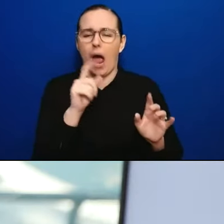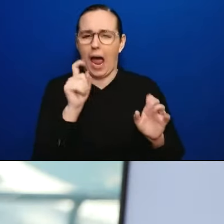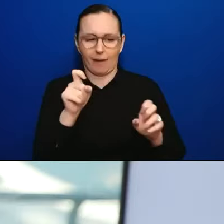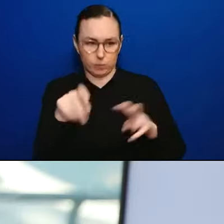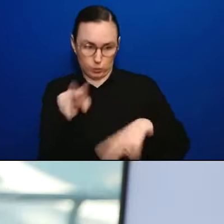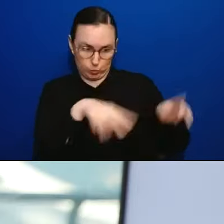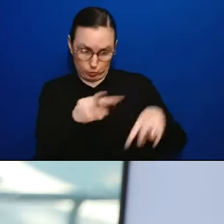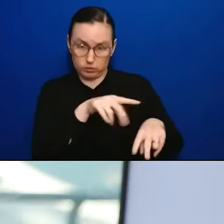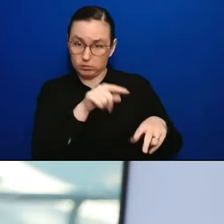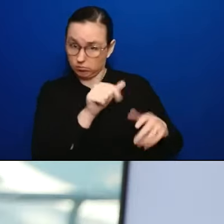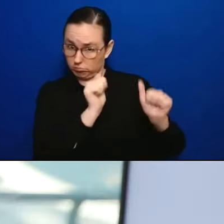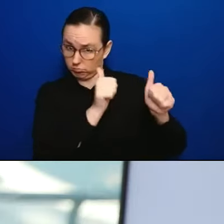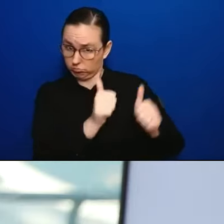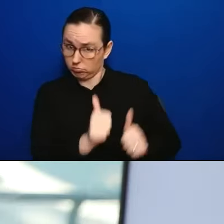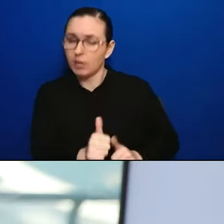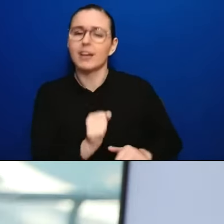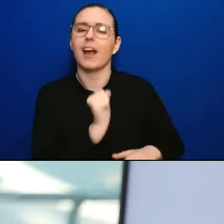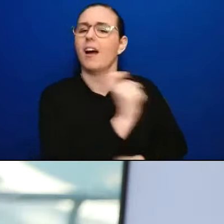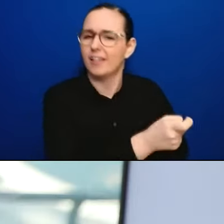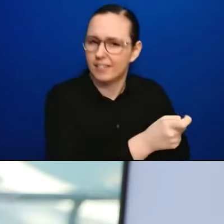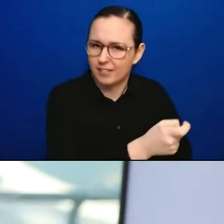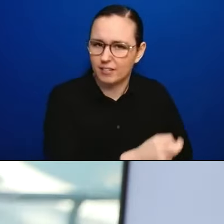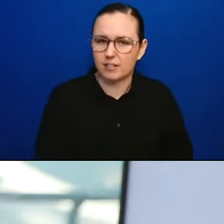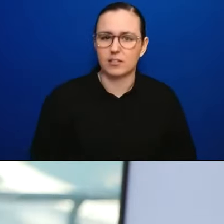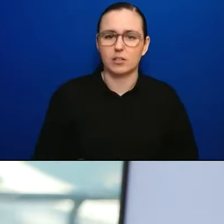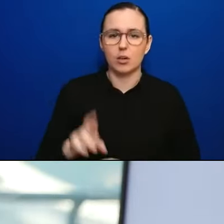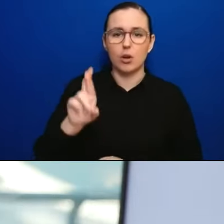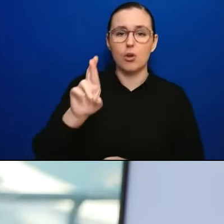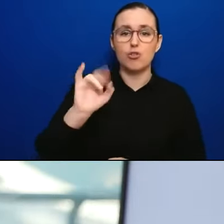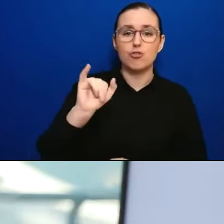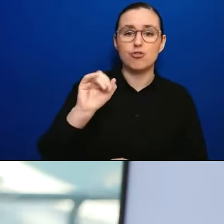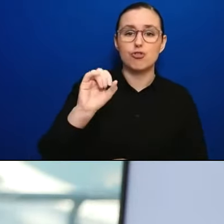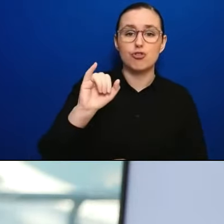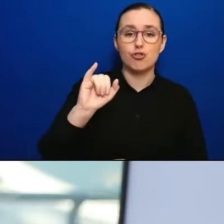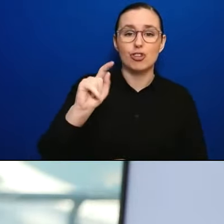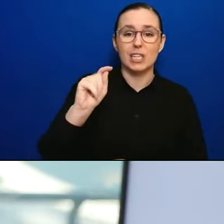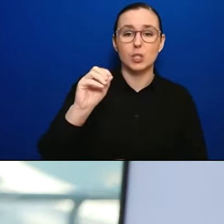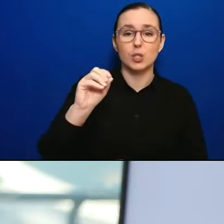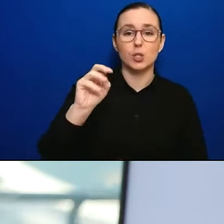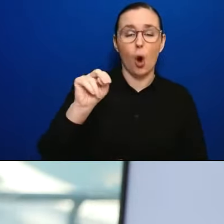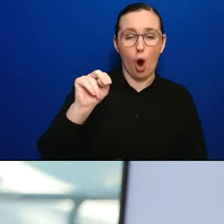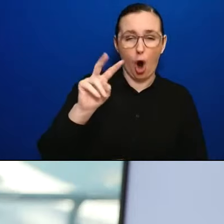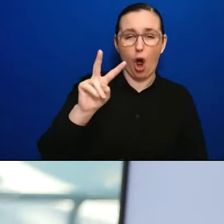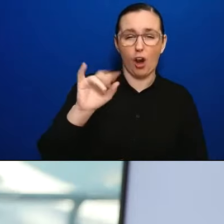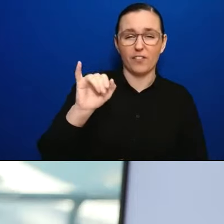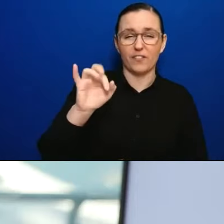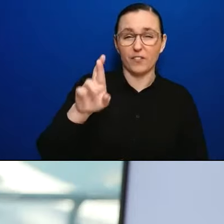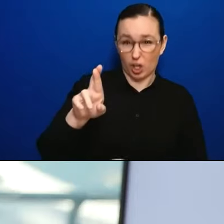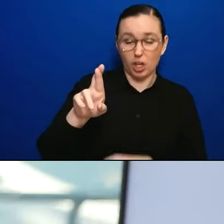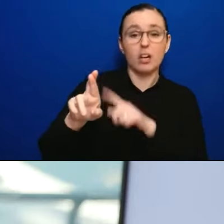familiar with using these